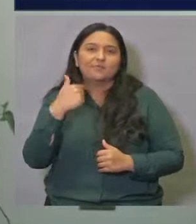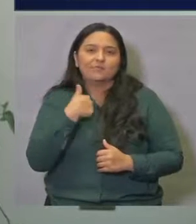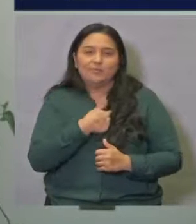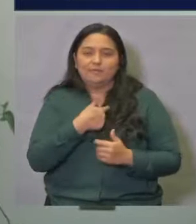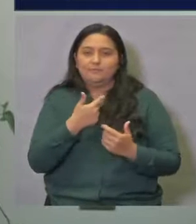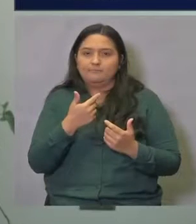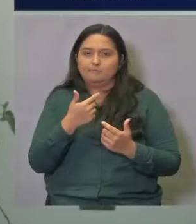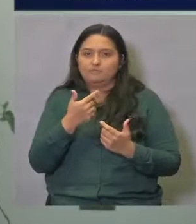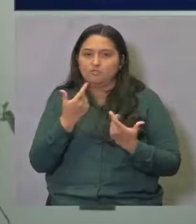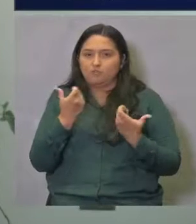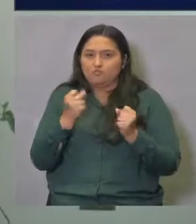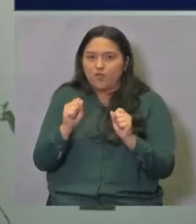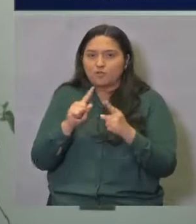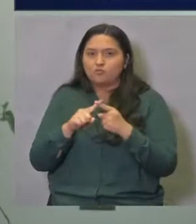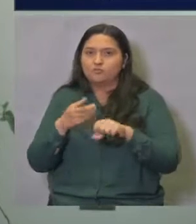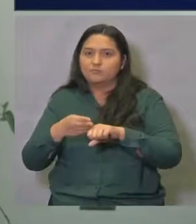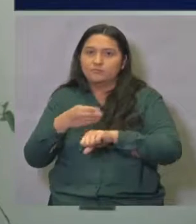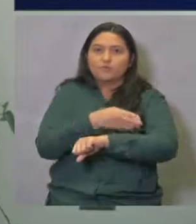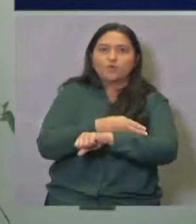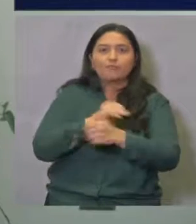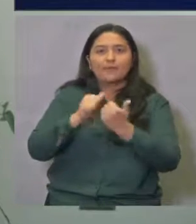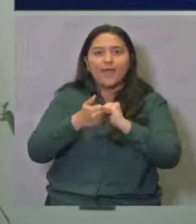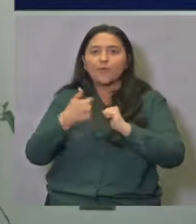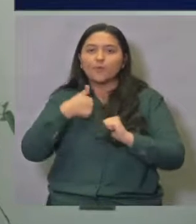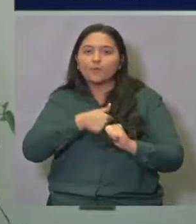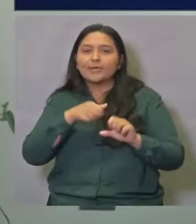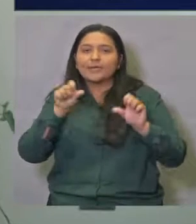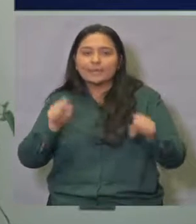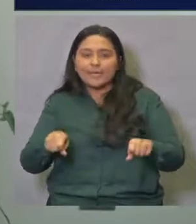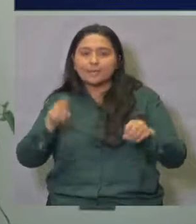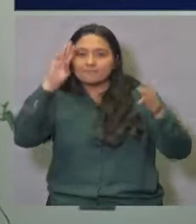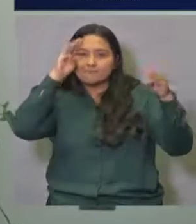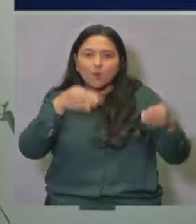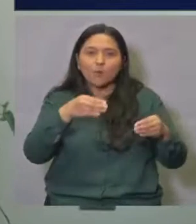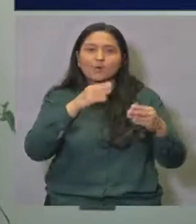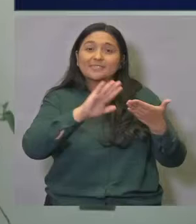AS YOU KNOW, WE ARE ALSO TRYING TO DO A MUCH BETTER JOB